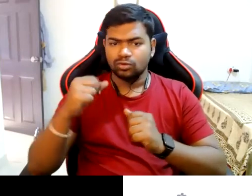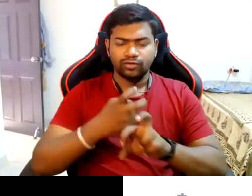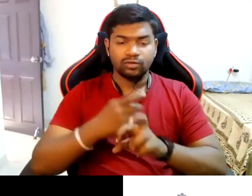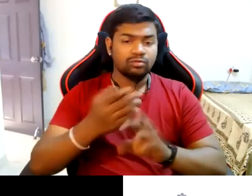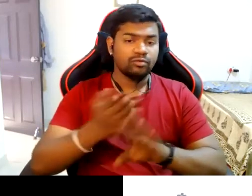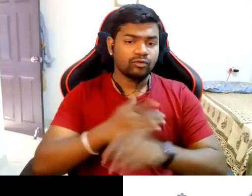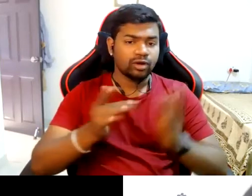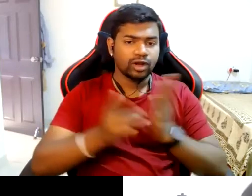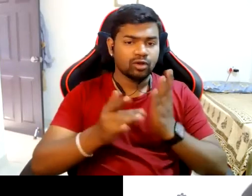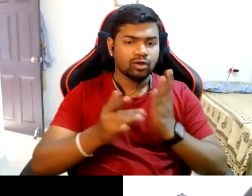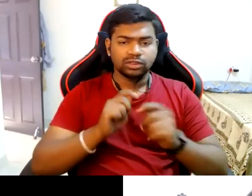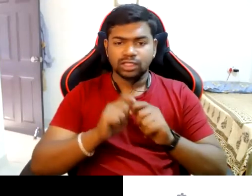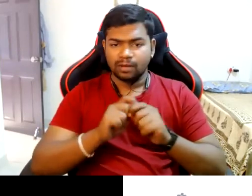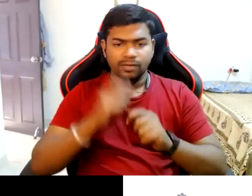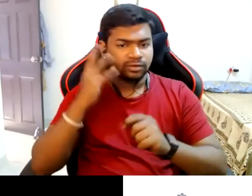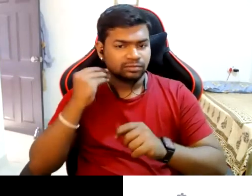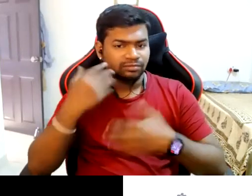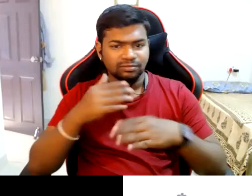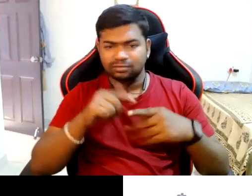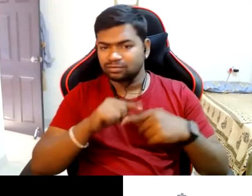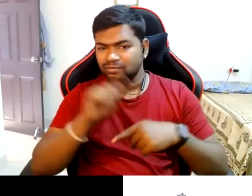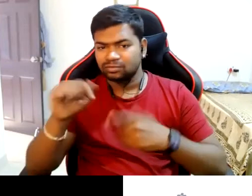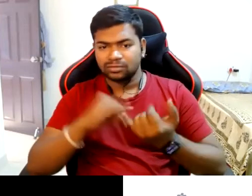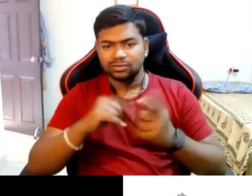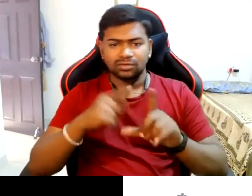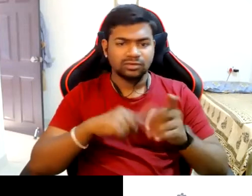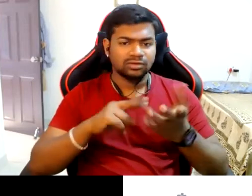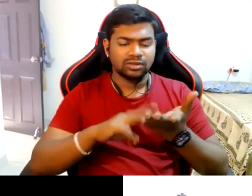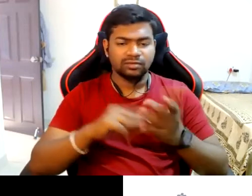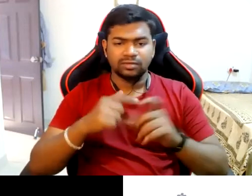my previous company and what i was working in sementic or norton it was very different.